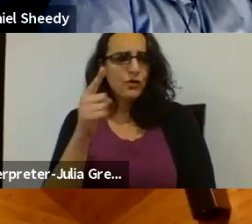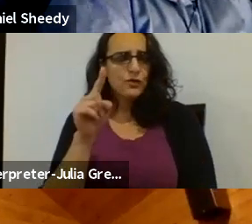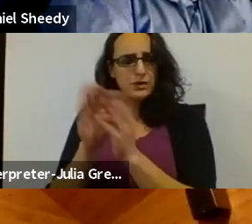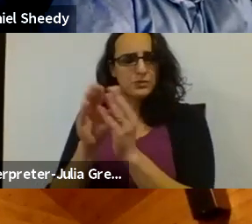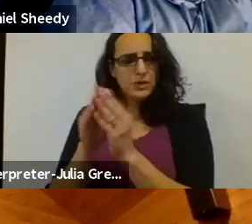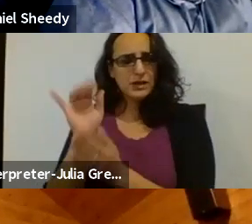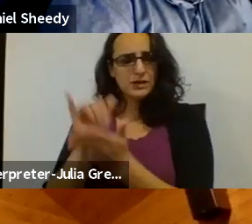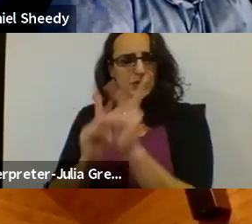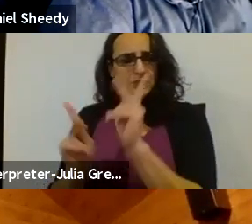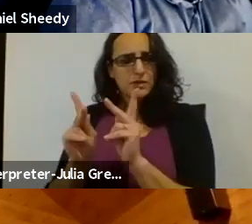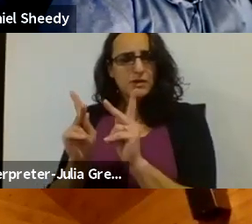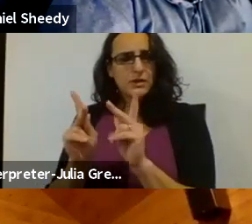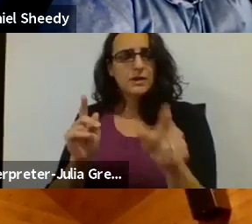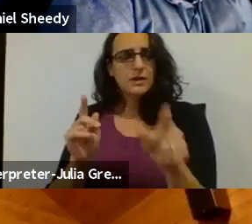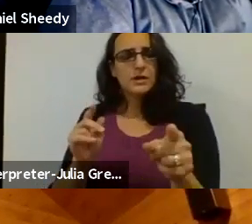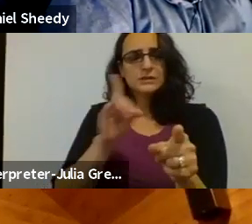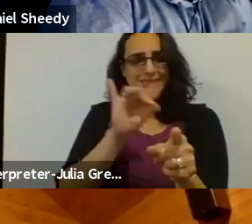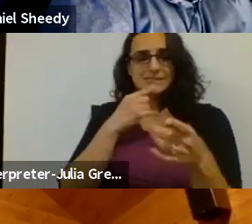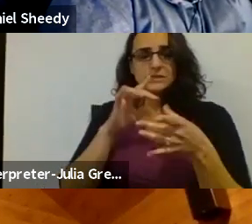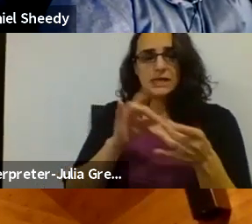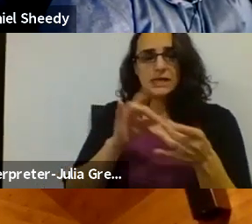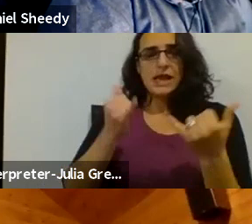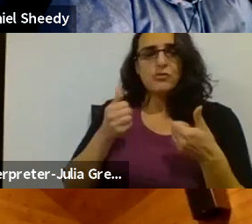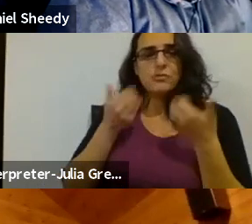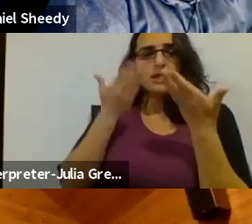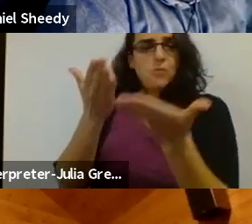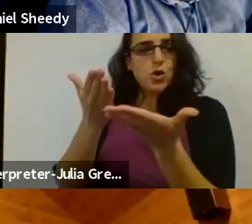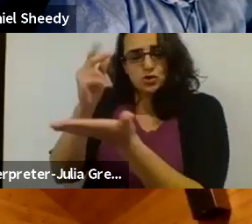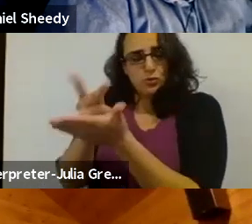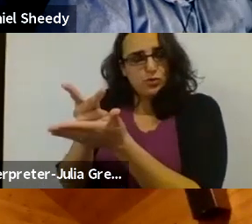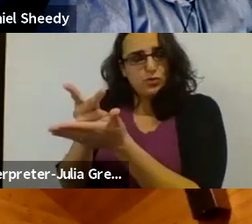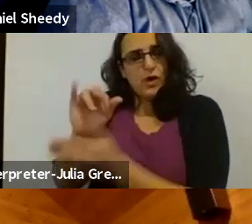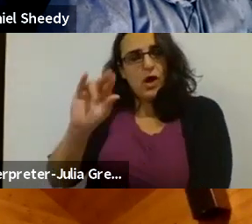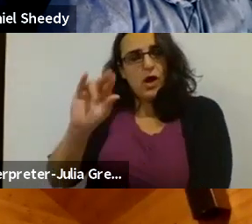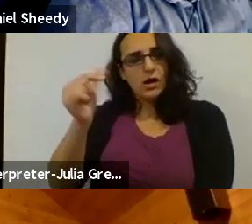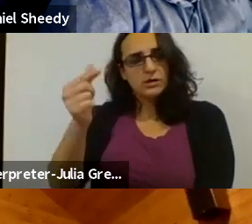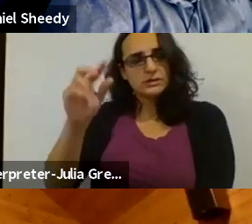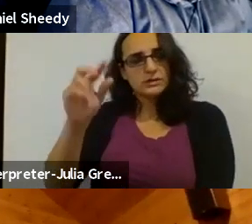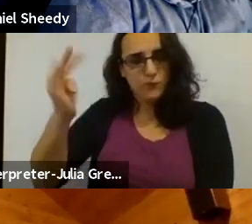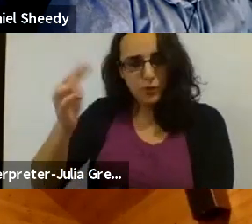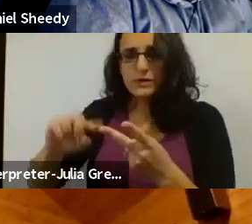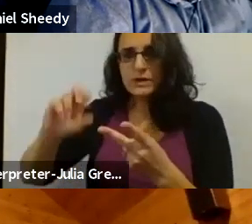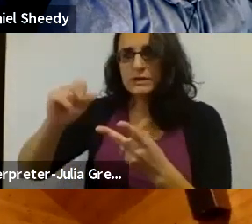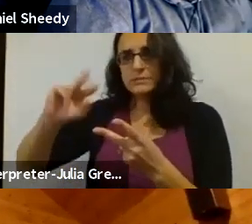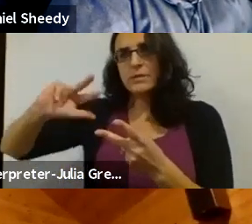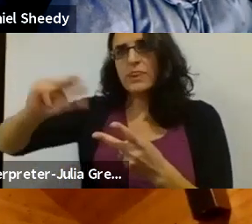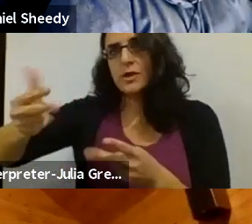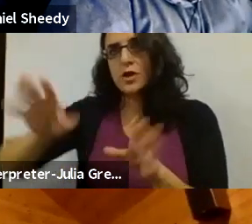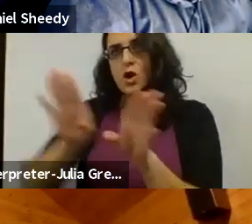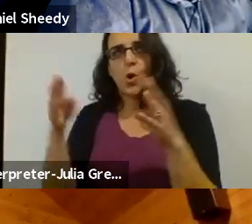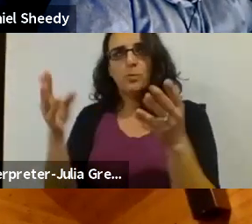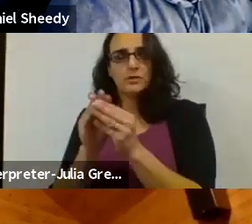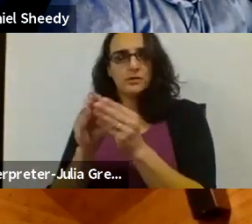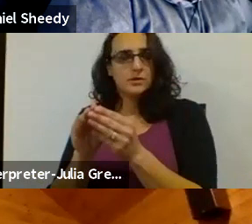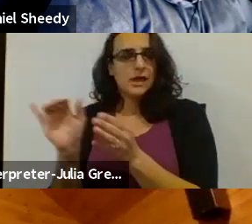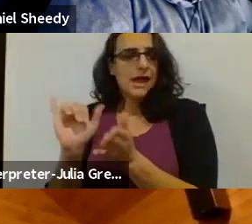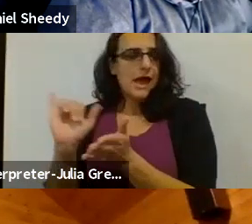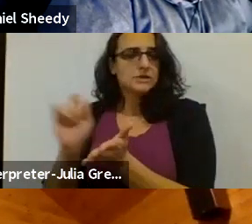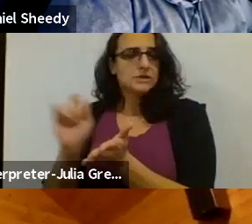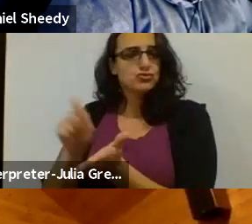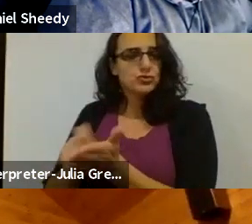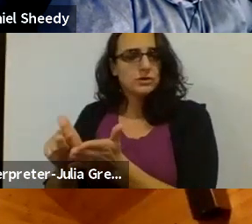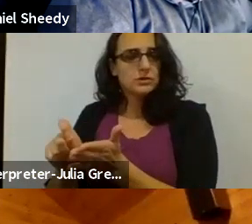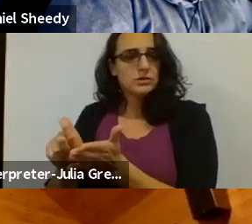Deniz Savas: Without so now i would i would make a motion to approve the August 4 open meeting at September 3 open meetings minutes as written by Kathleen was not there for each of those